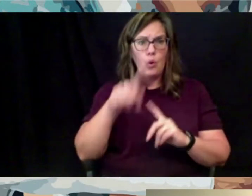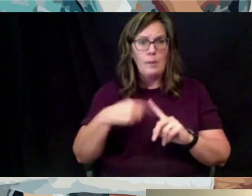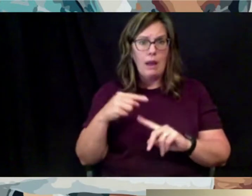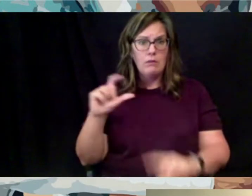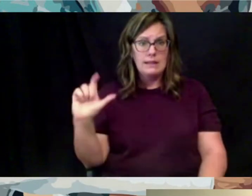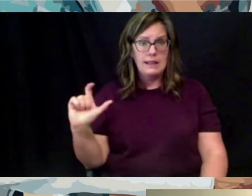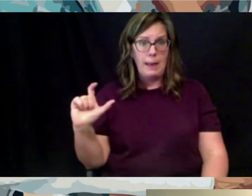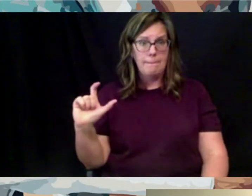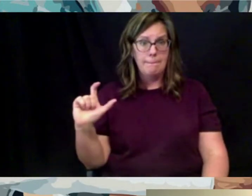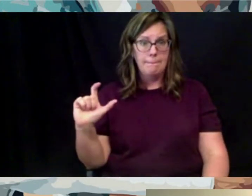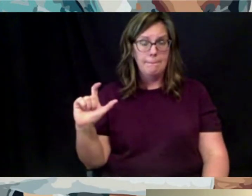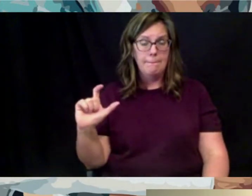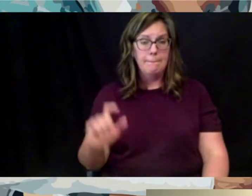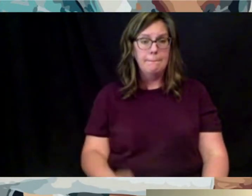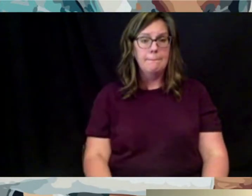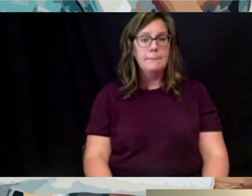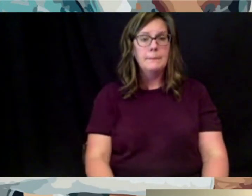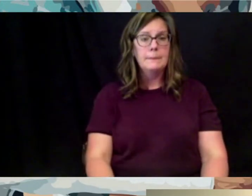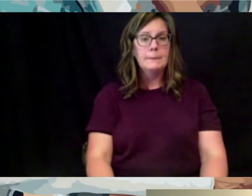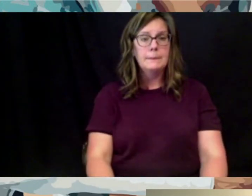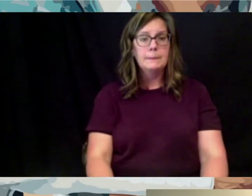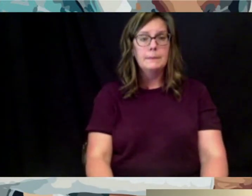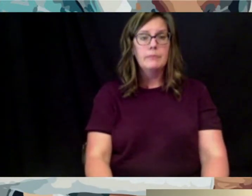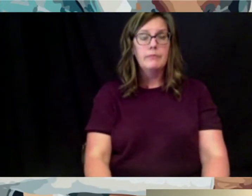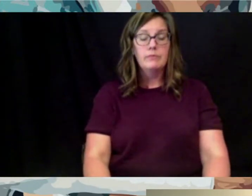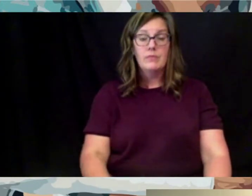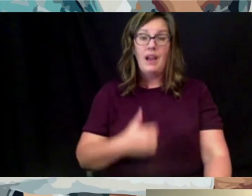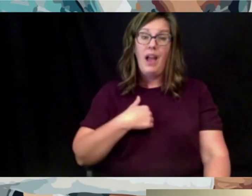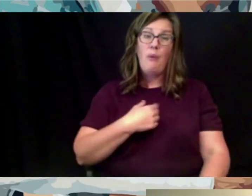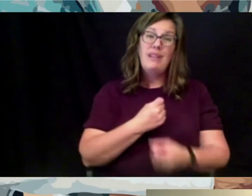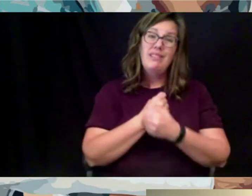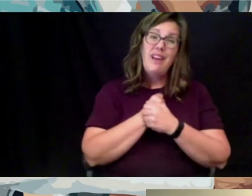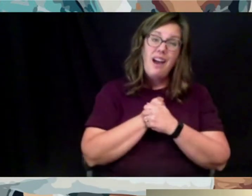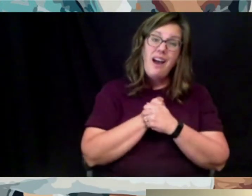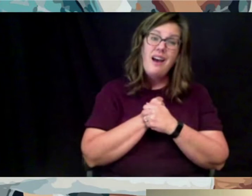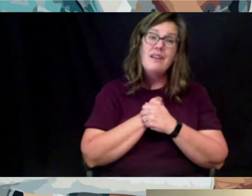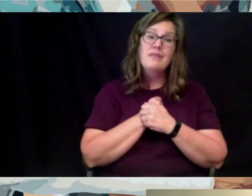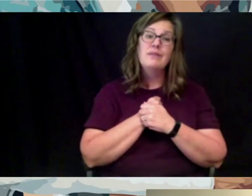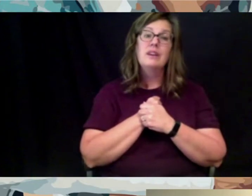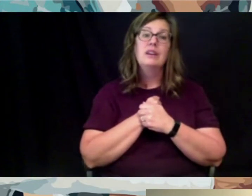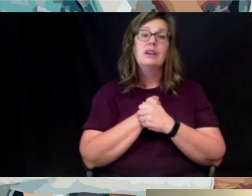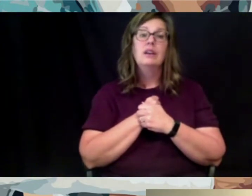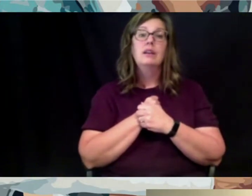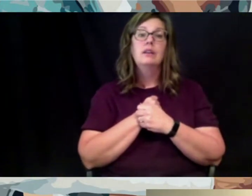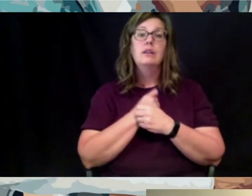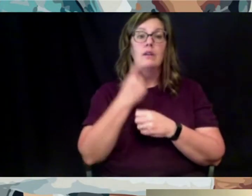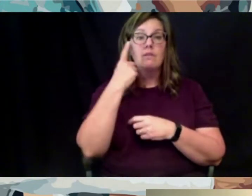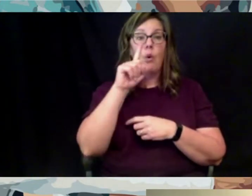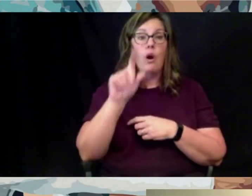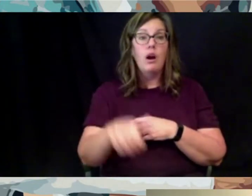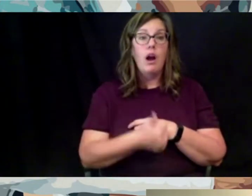um i would love to know or i would love for for other folks to know that